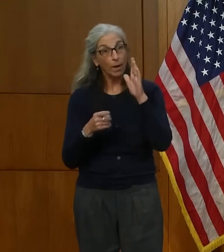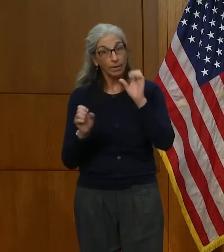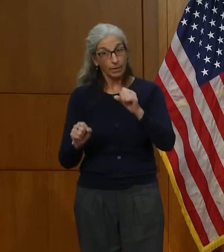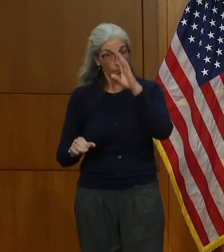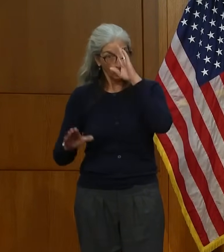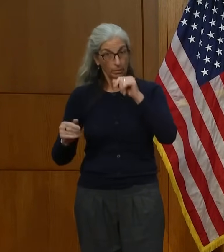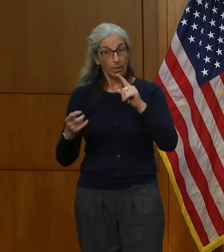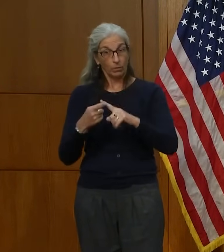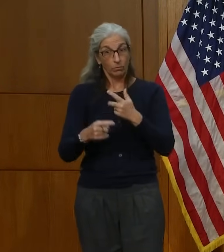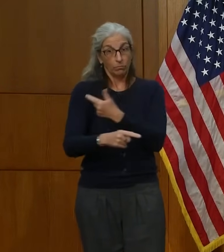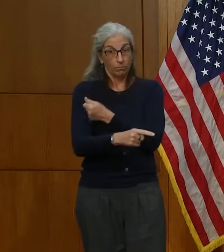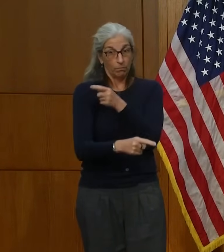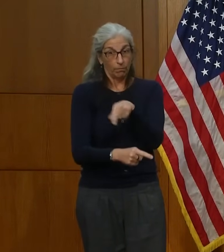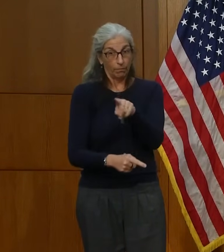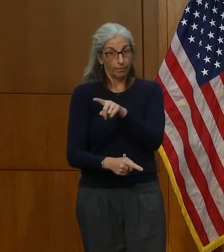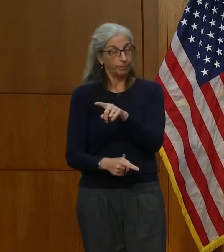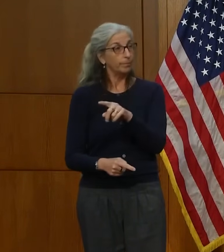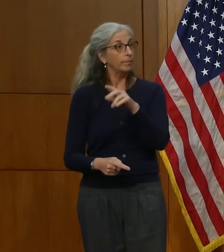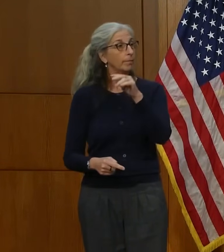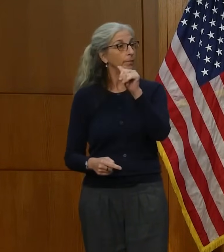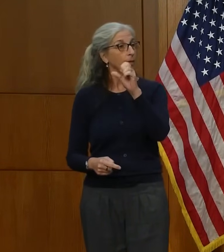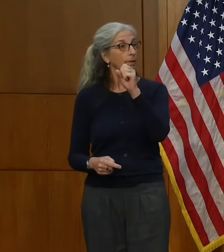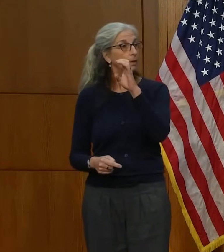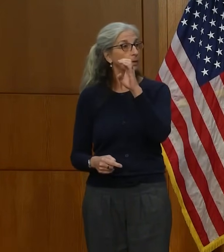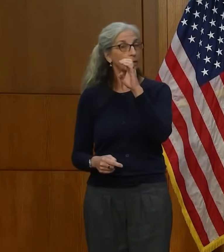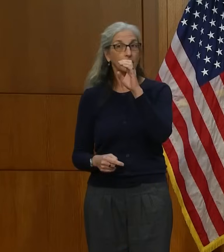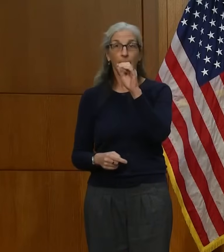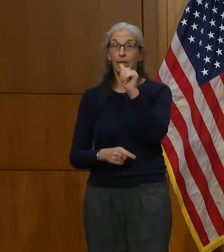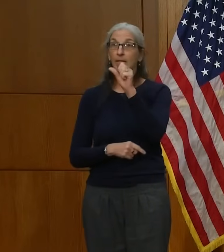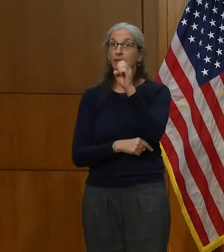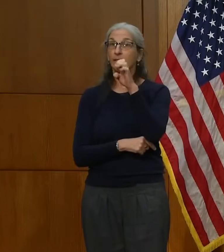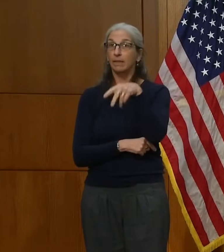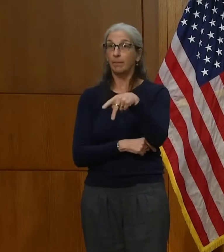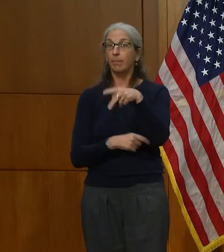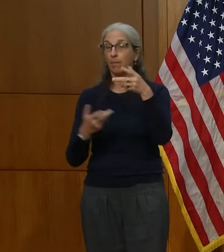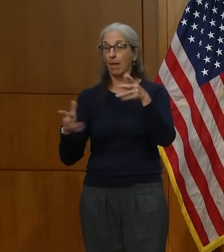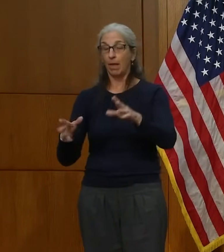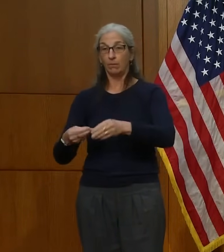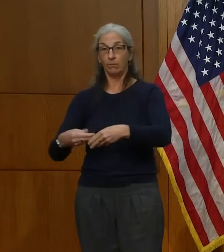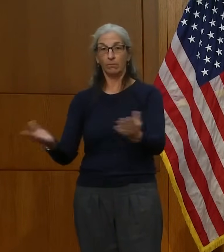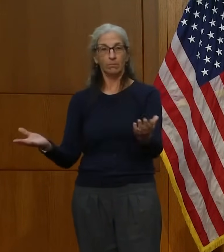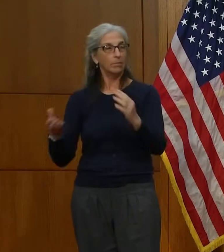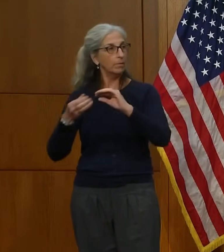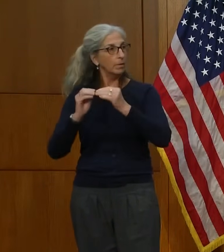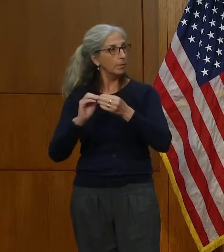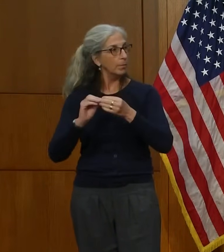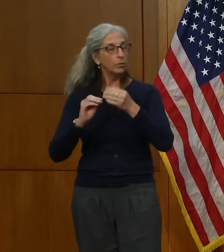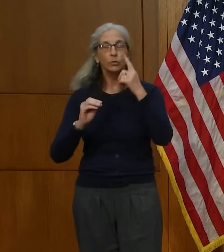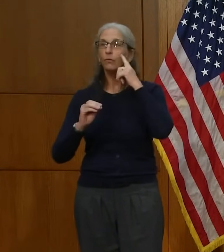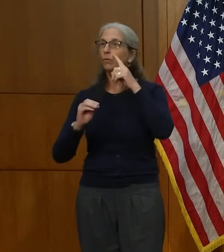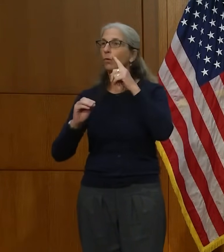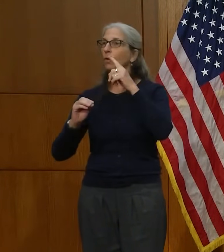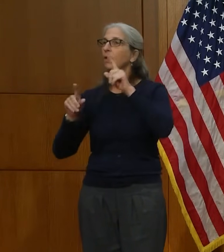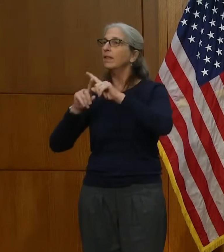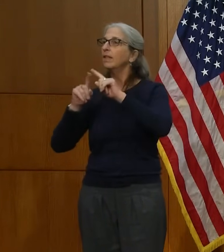POPULATION, AND WHEN DO WE START GETTING TO THE SURE.